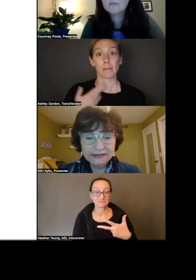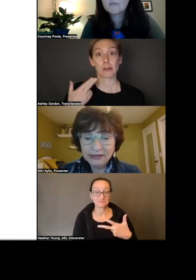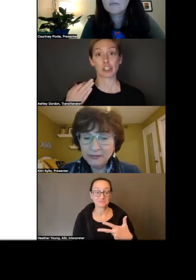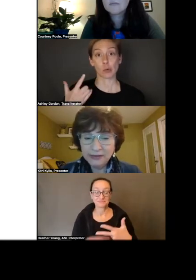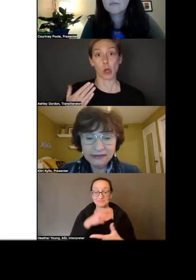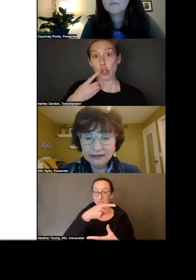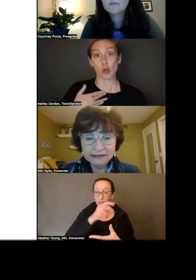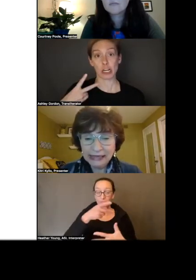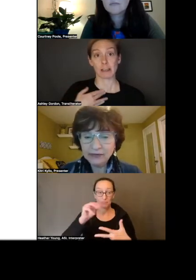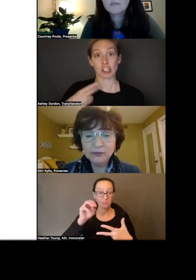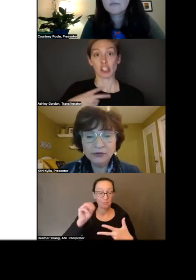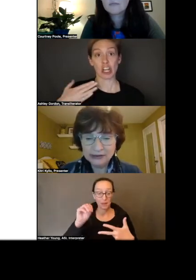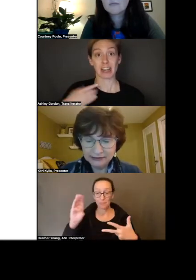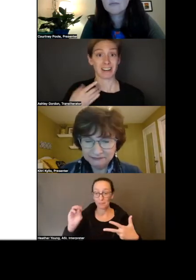did anybody get any of them correct?